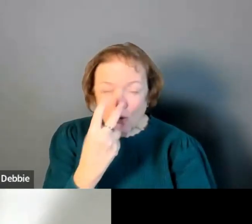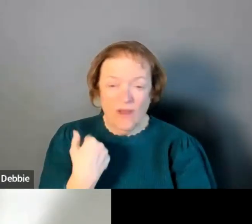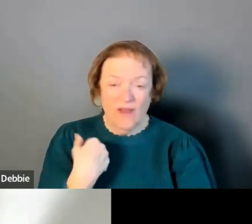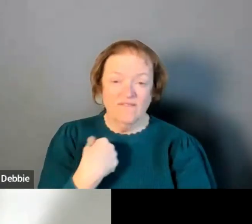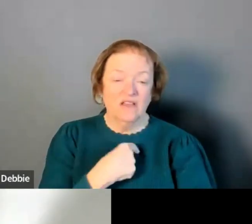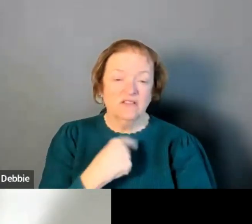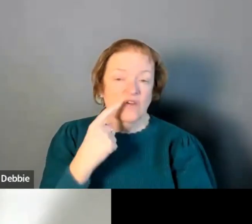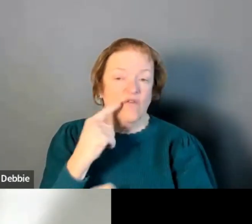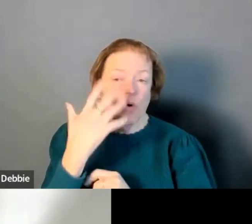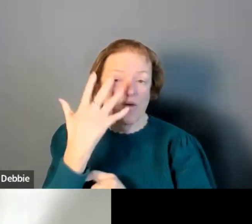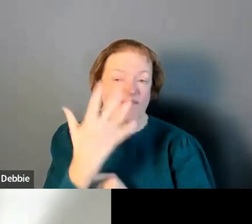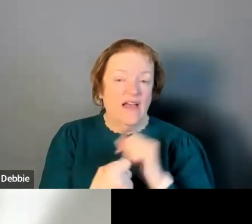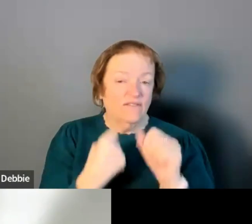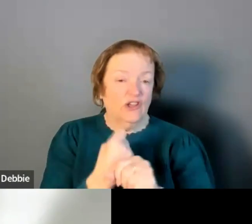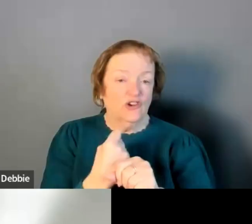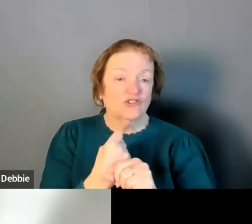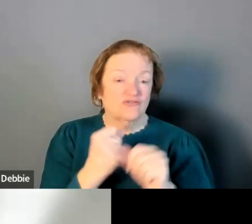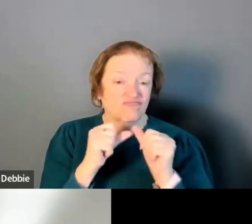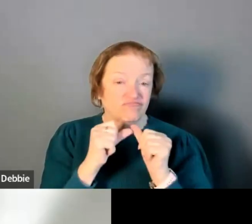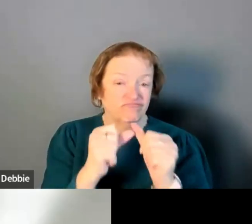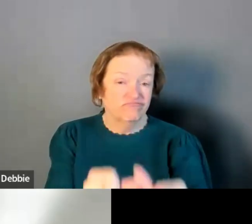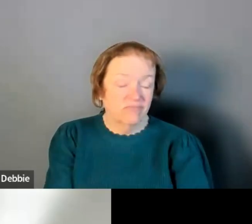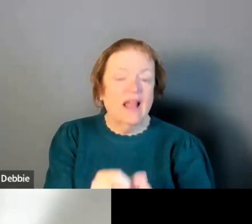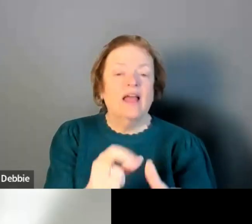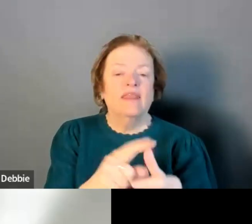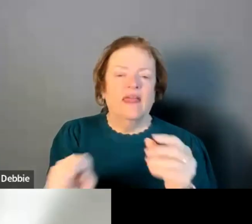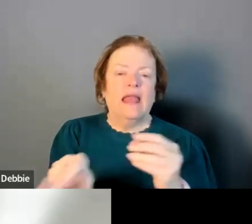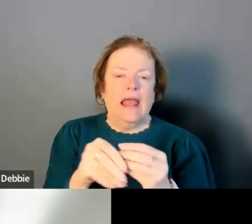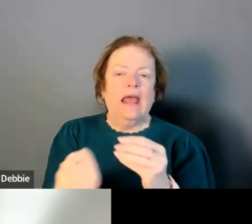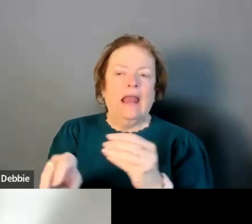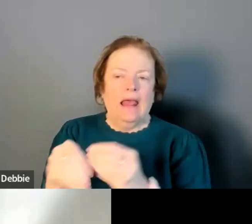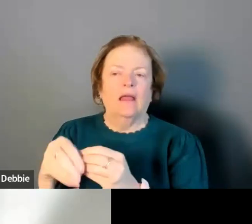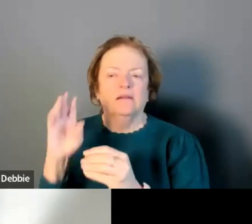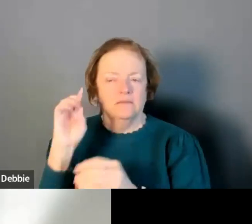It's been real fun, yes. Yeah. Yeah. And Kori Gedris said something similar. She said, I would love to have